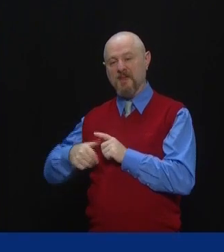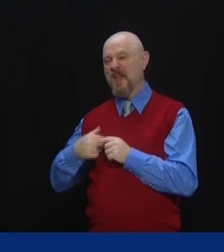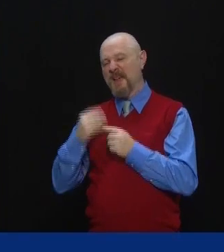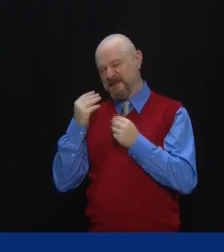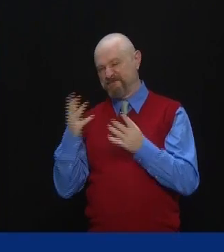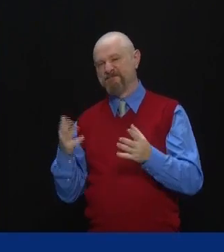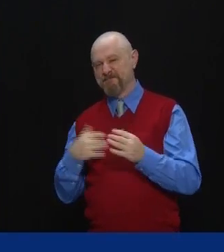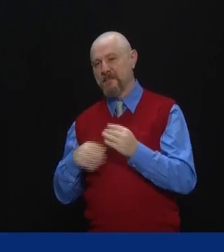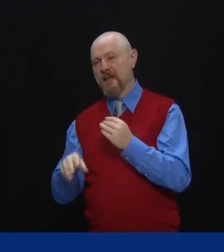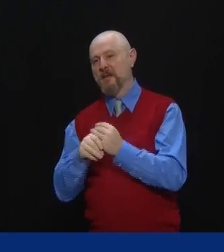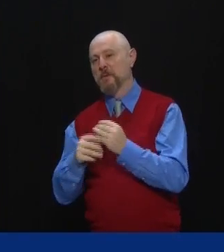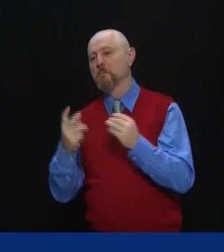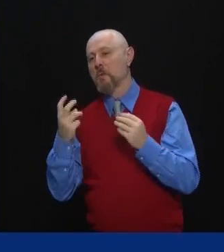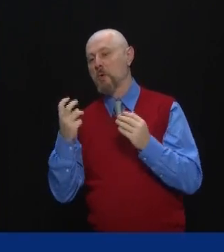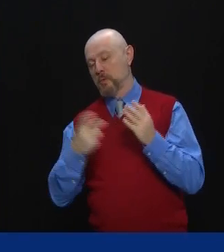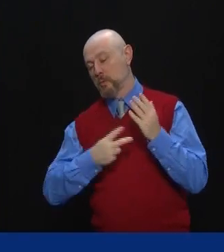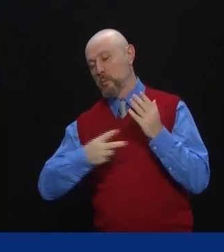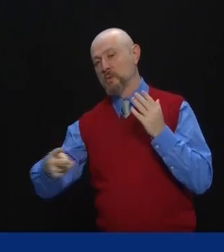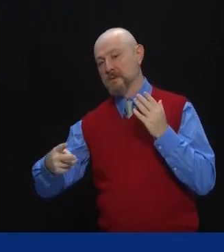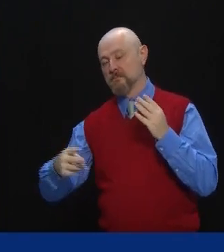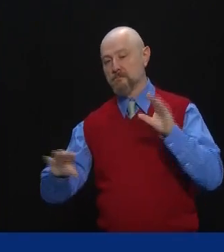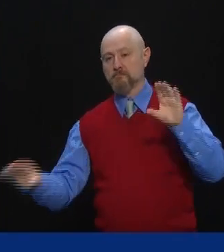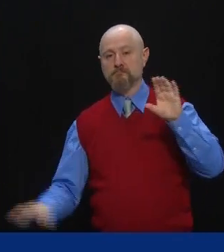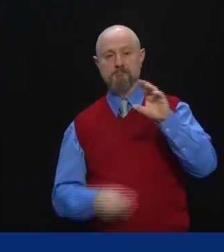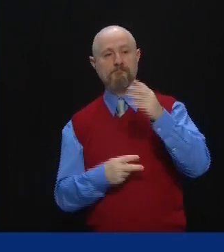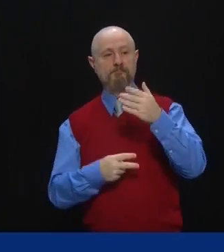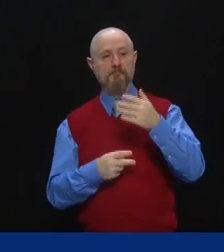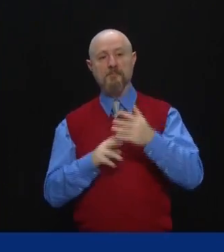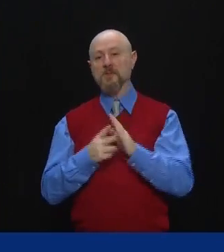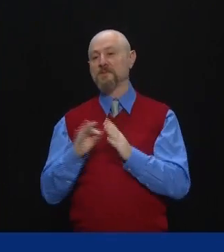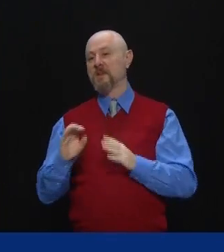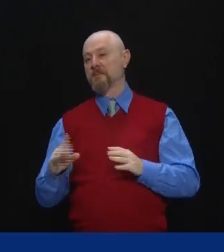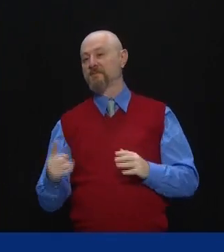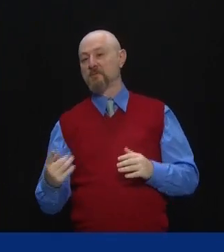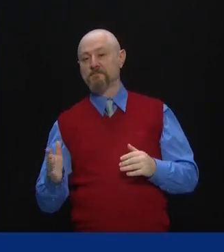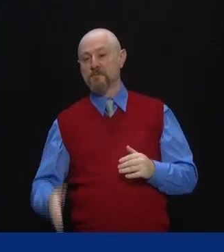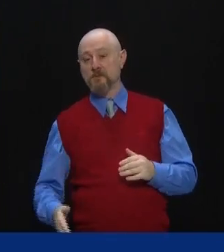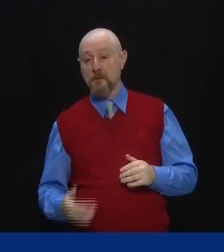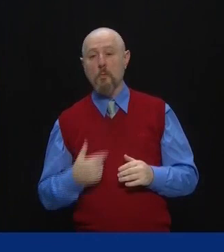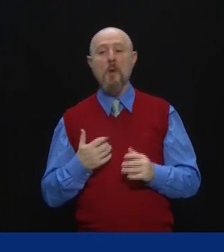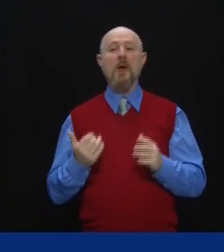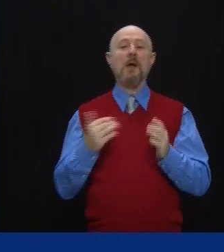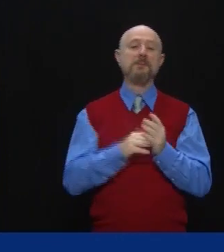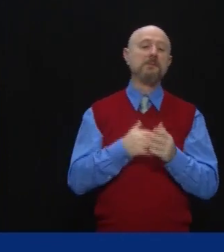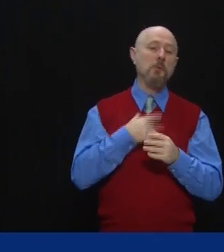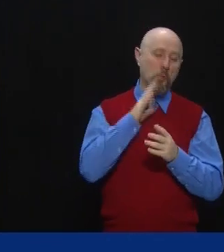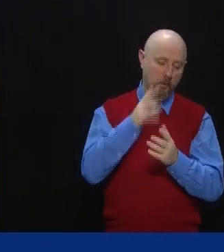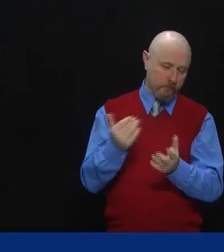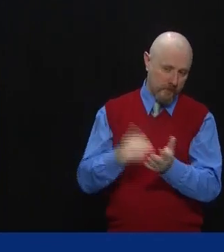IT WAS GOING TO EXPIRE JANUARY I WANT TO GIVE EVERYBODY HEADS UP THIS WILL CONTINUE JUST TWO MORE WEEKS BEYOND WHAT WE